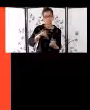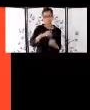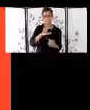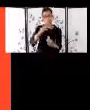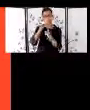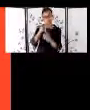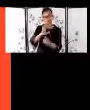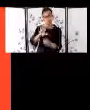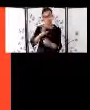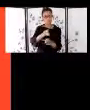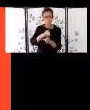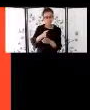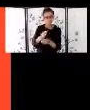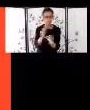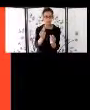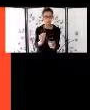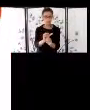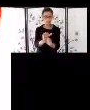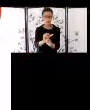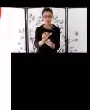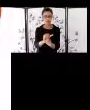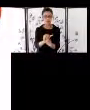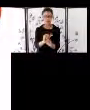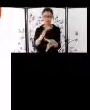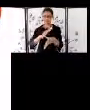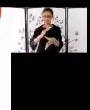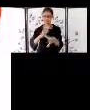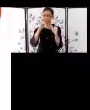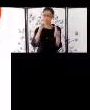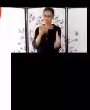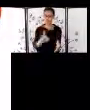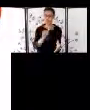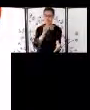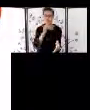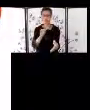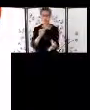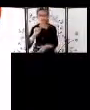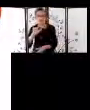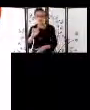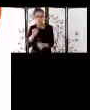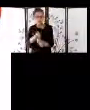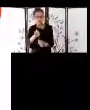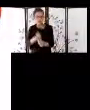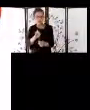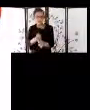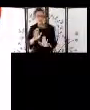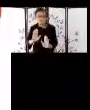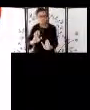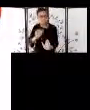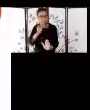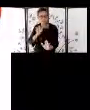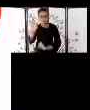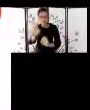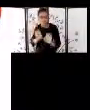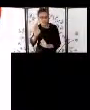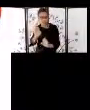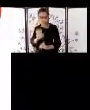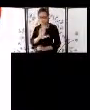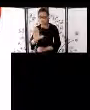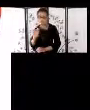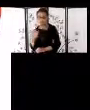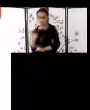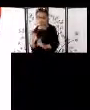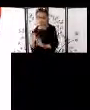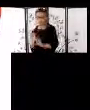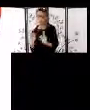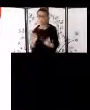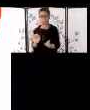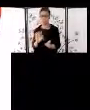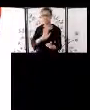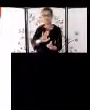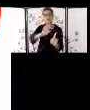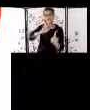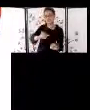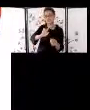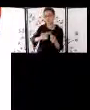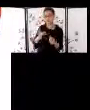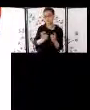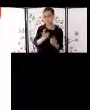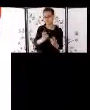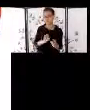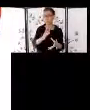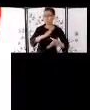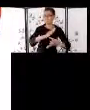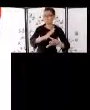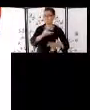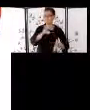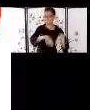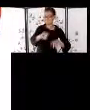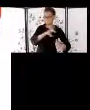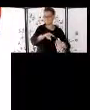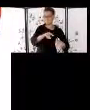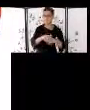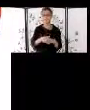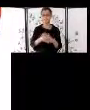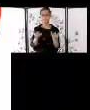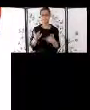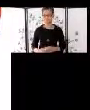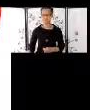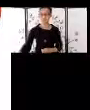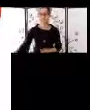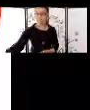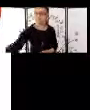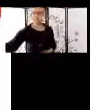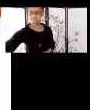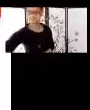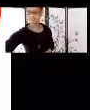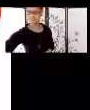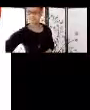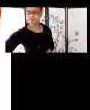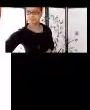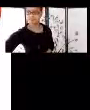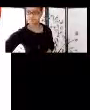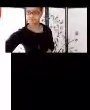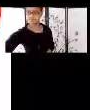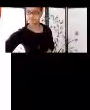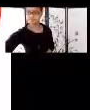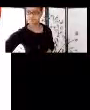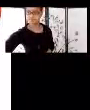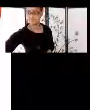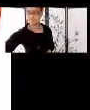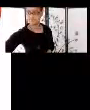what assessors will be looking at. The assessment process. There will be one